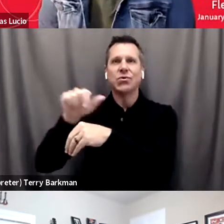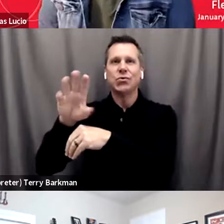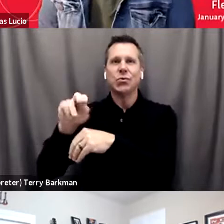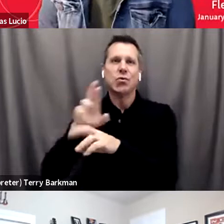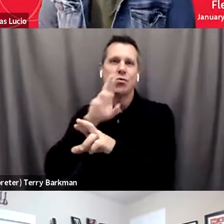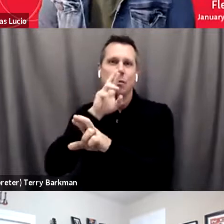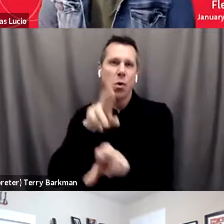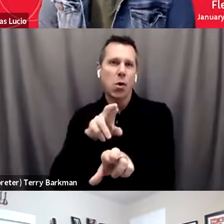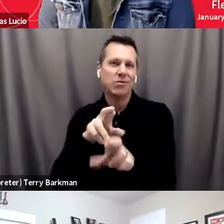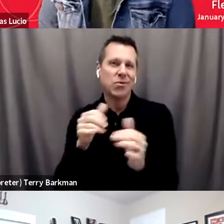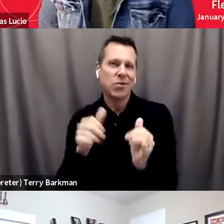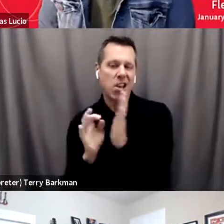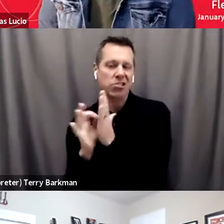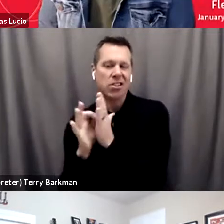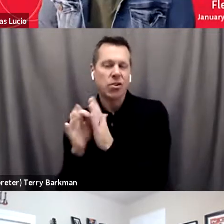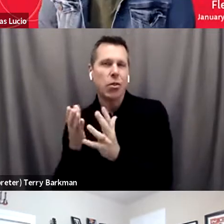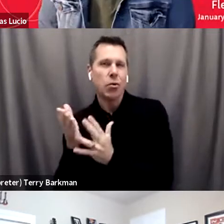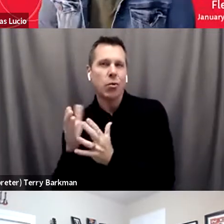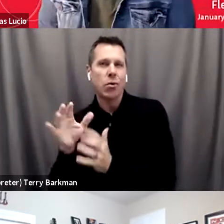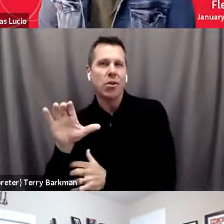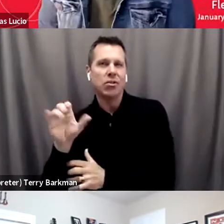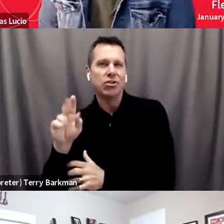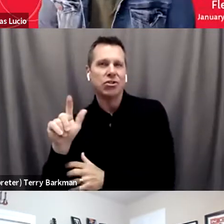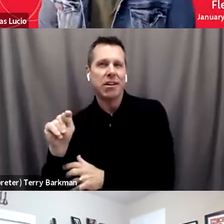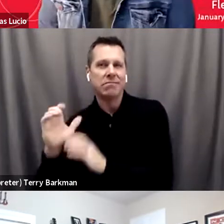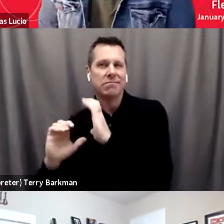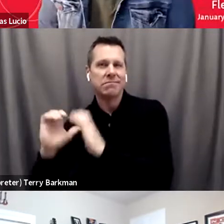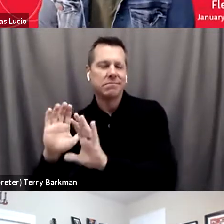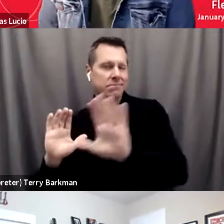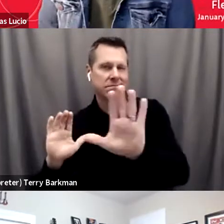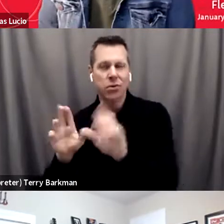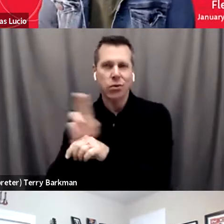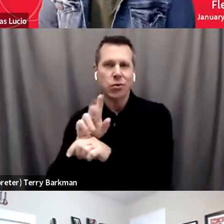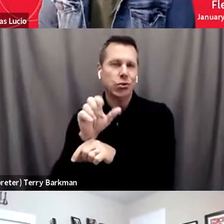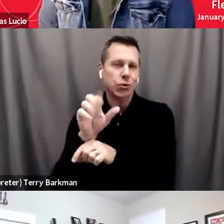attendance via the chat feature today. Thanks very much and enjoy the session.